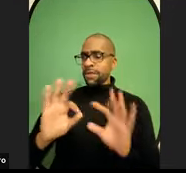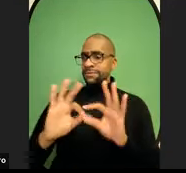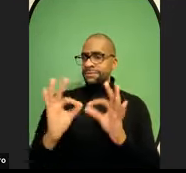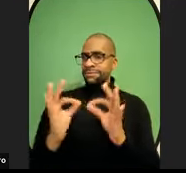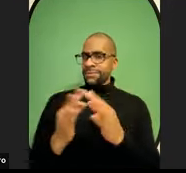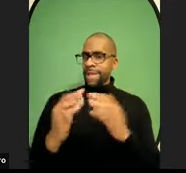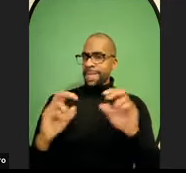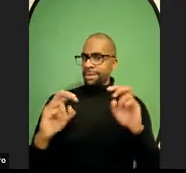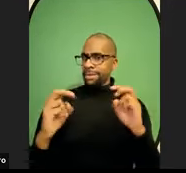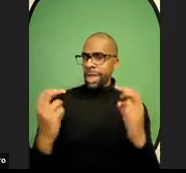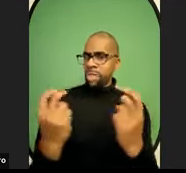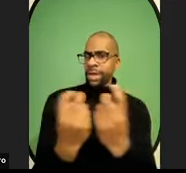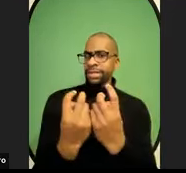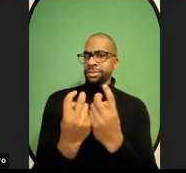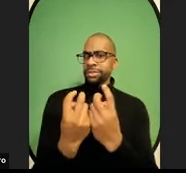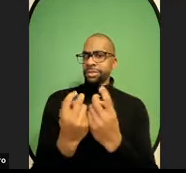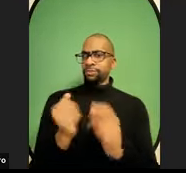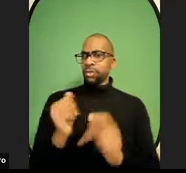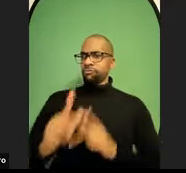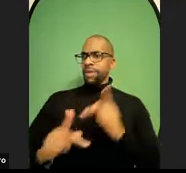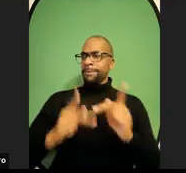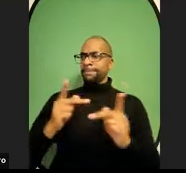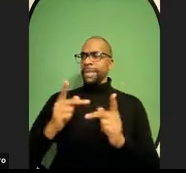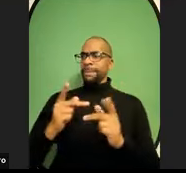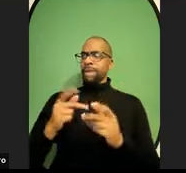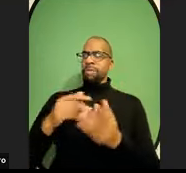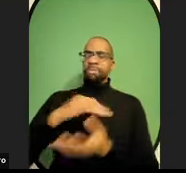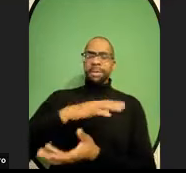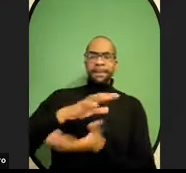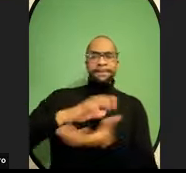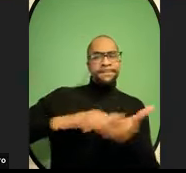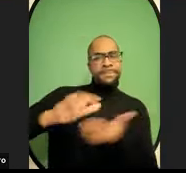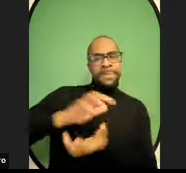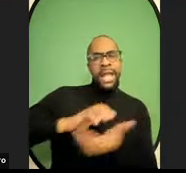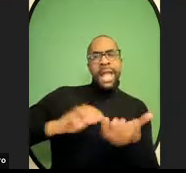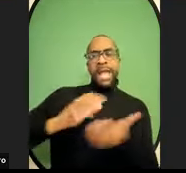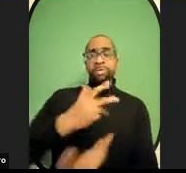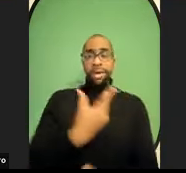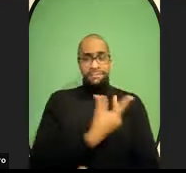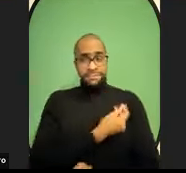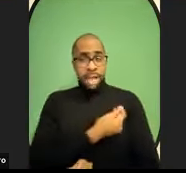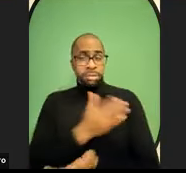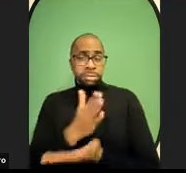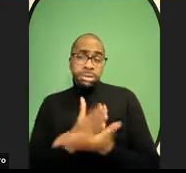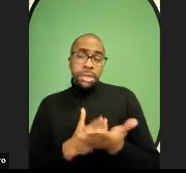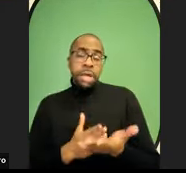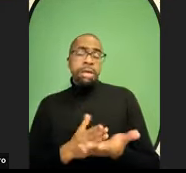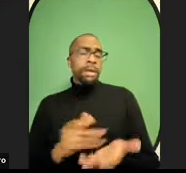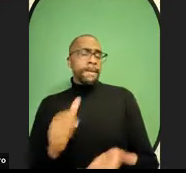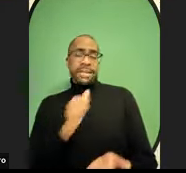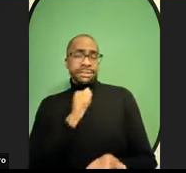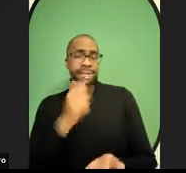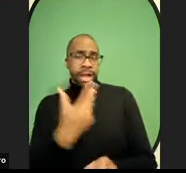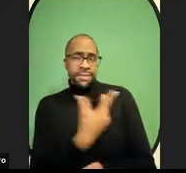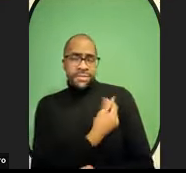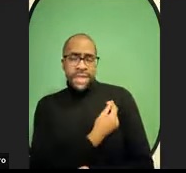You have any tips for. family gatherings where. people people might be mixed people might be mixed vaccinated and unvaccinated for their chil and unvaccinated for their